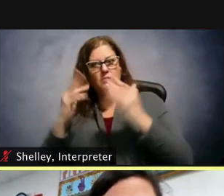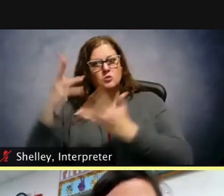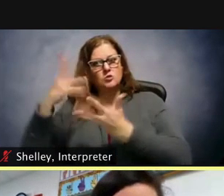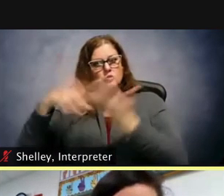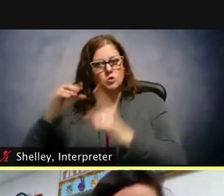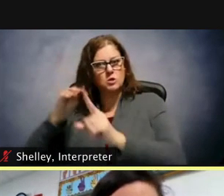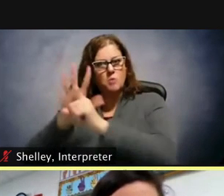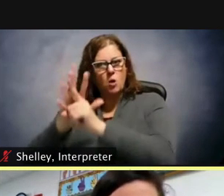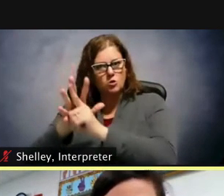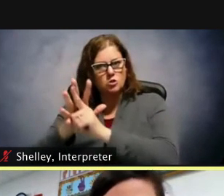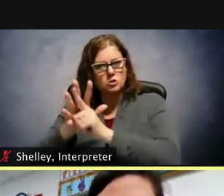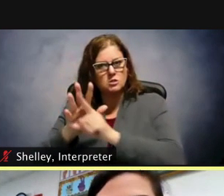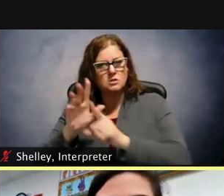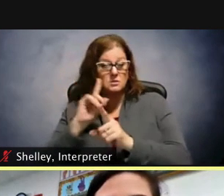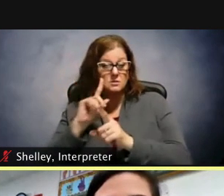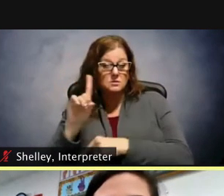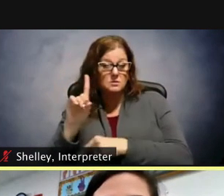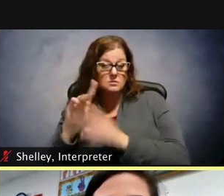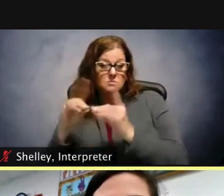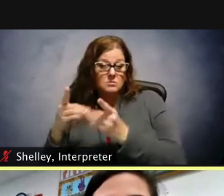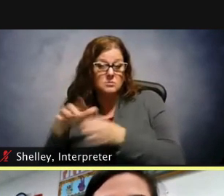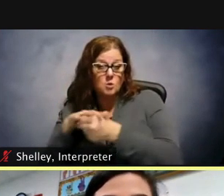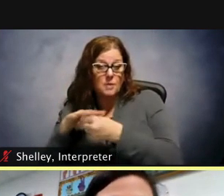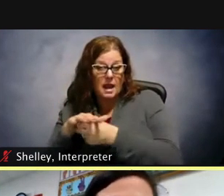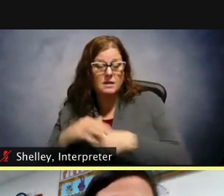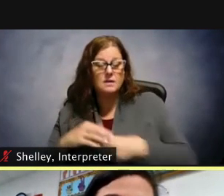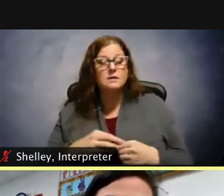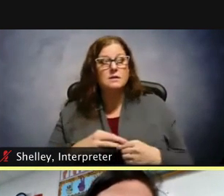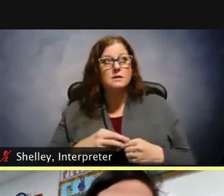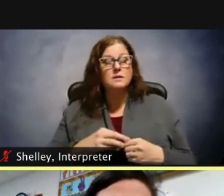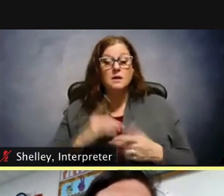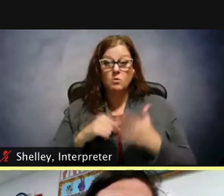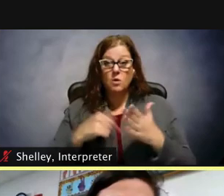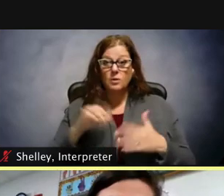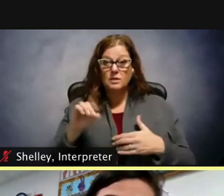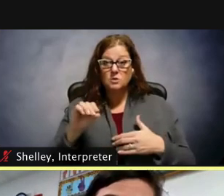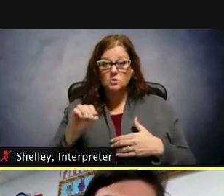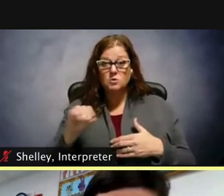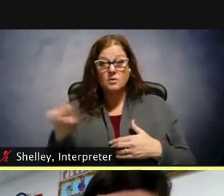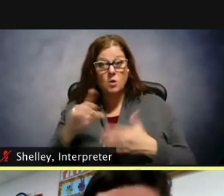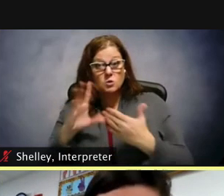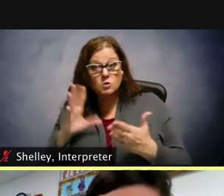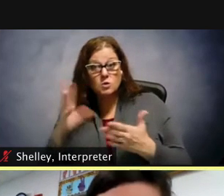which is one of those domains. So what we do is we take those students to include this child